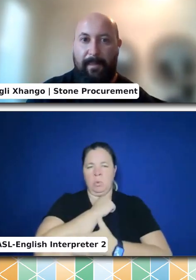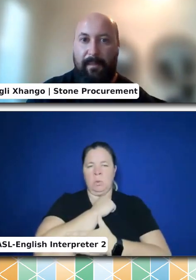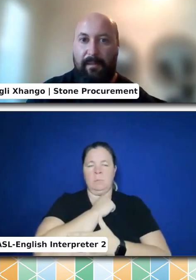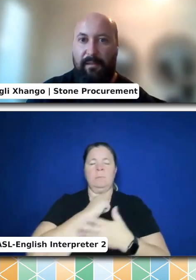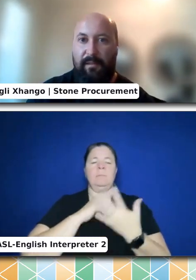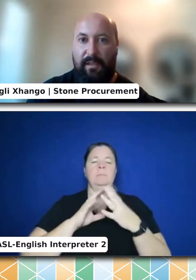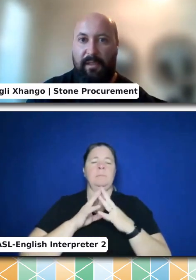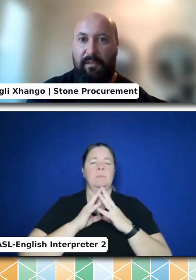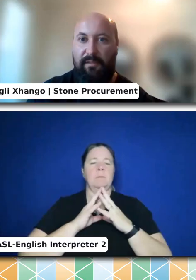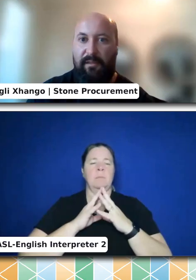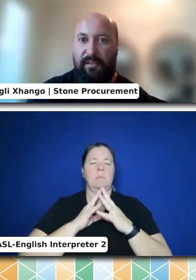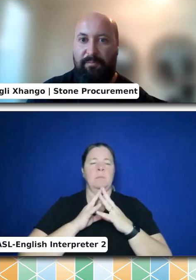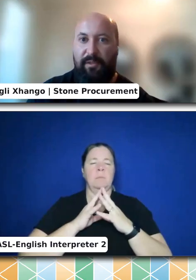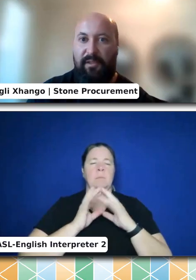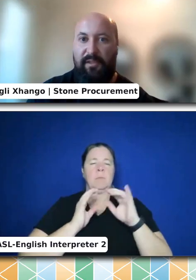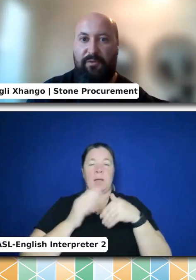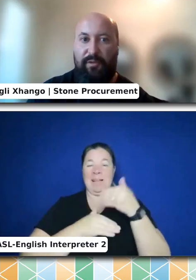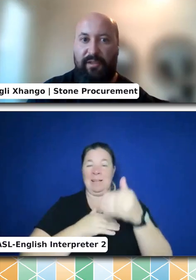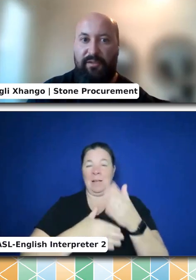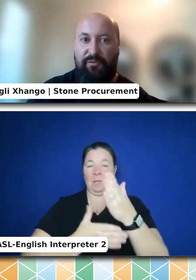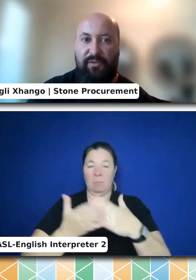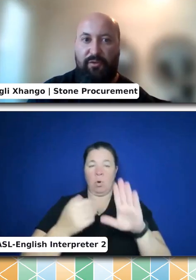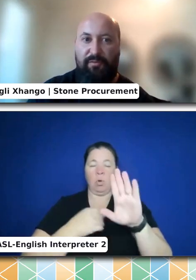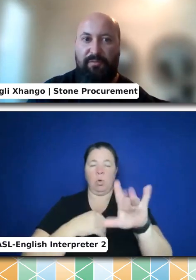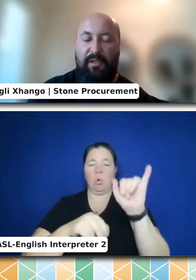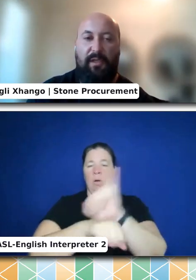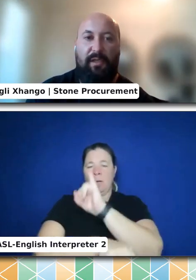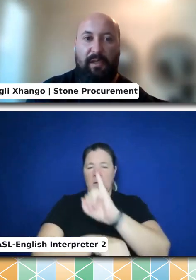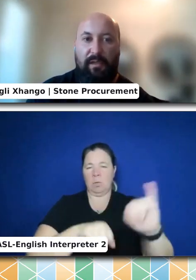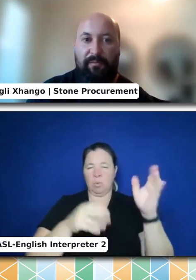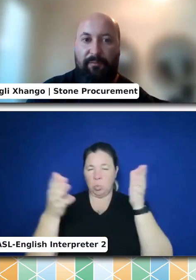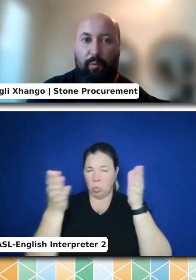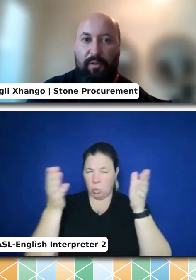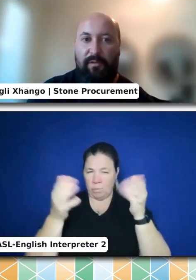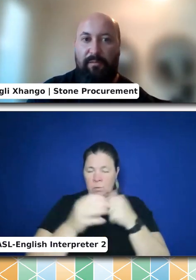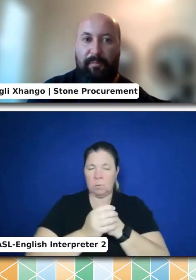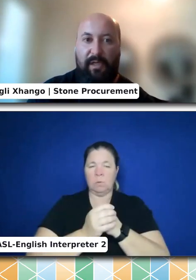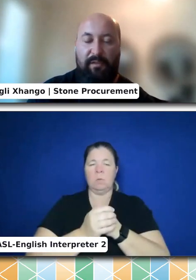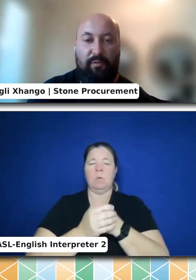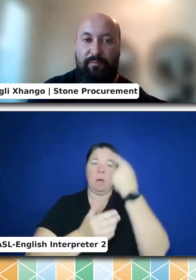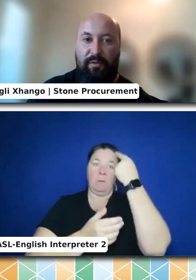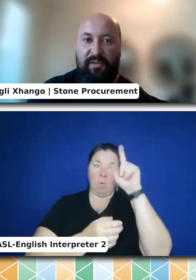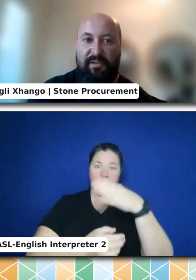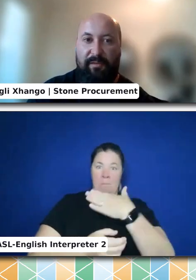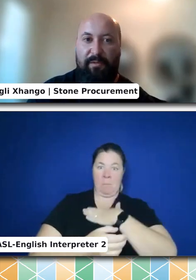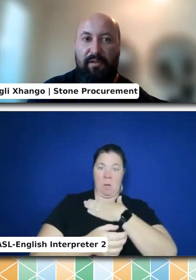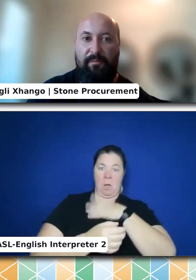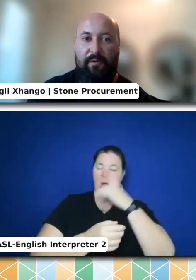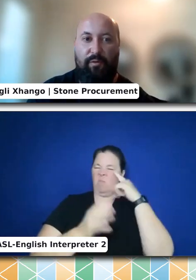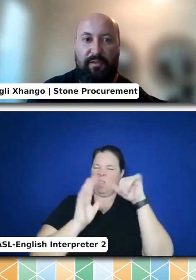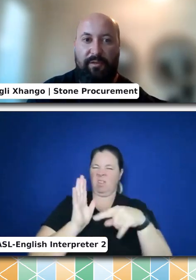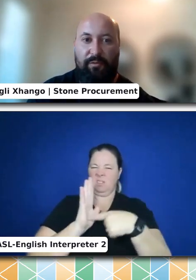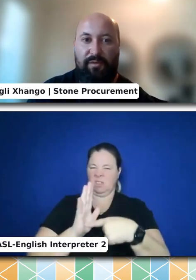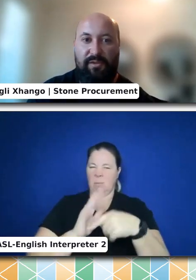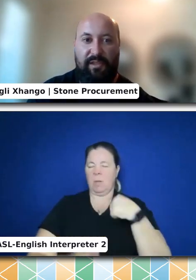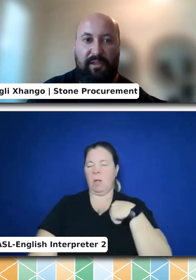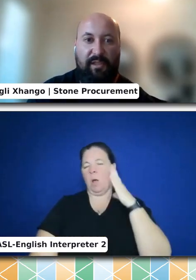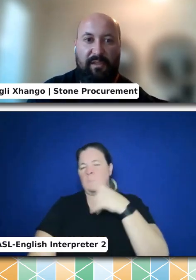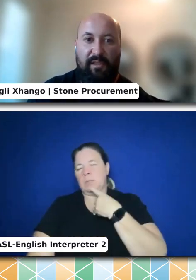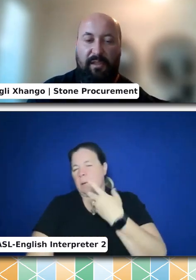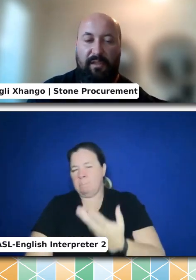And then, the next part is your industry served. Uh, for mine, or for this example, I'm going to say that.